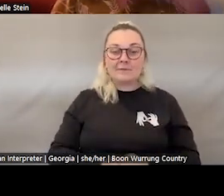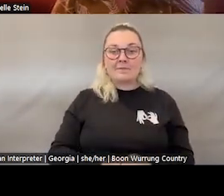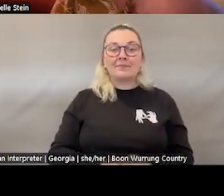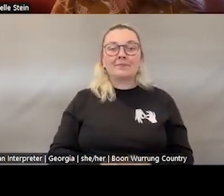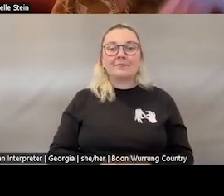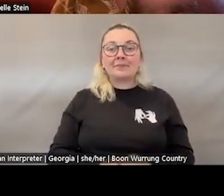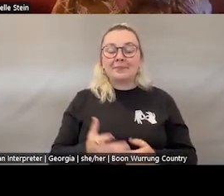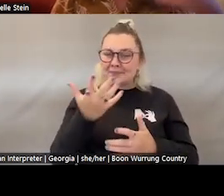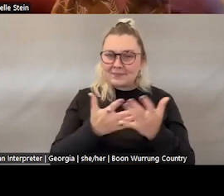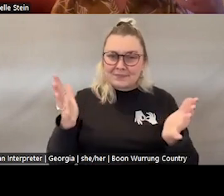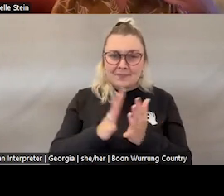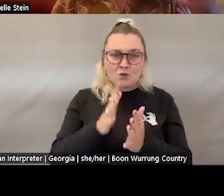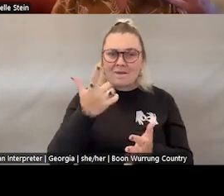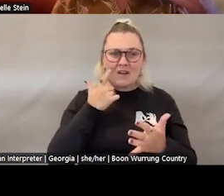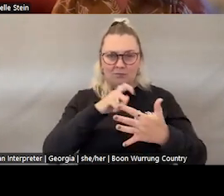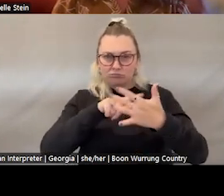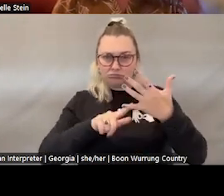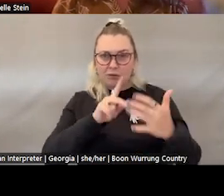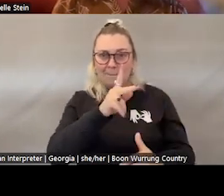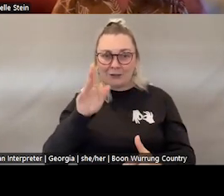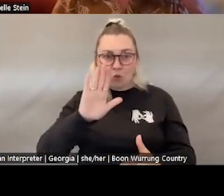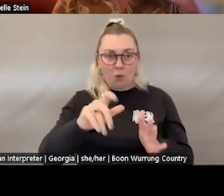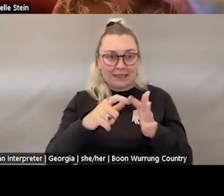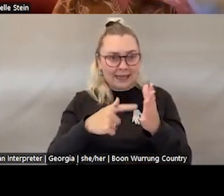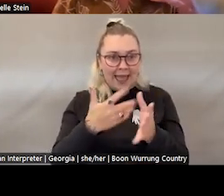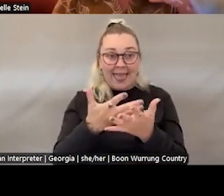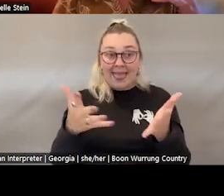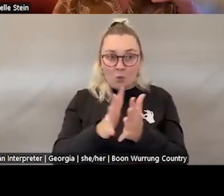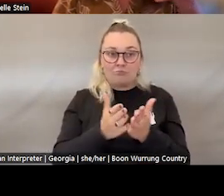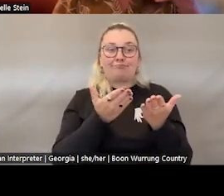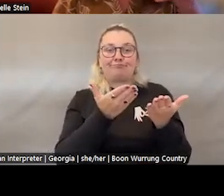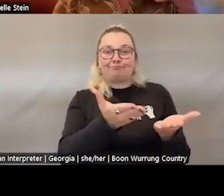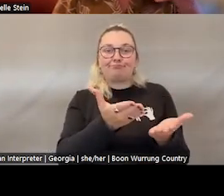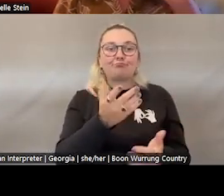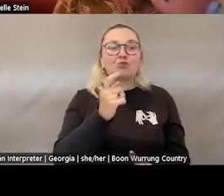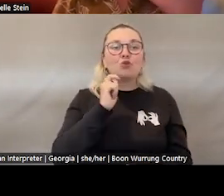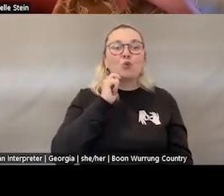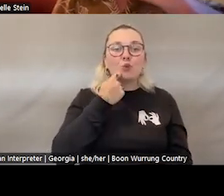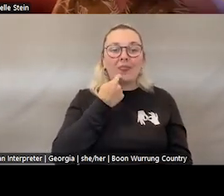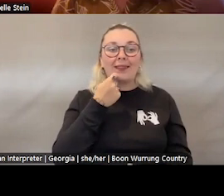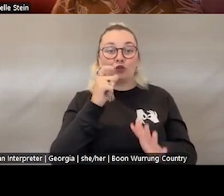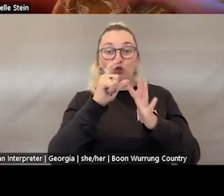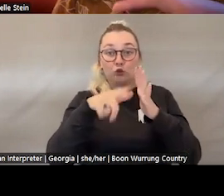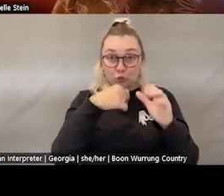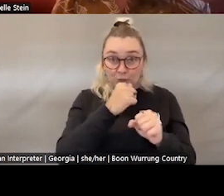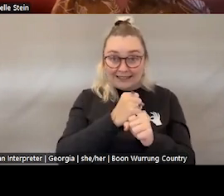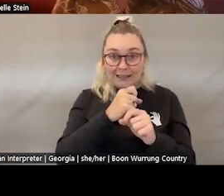How do you find these patterns in your data? This is what you're going to be doing. On the tracking